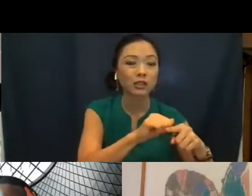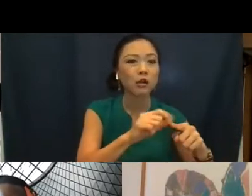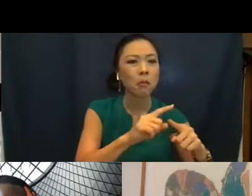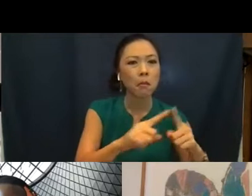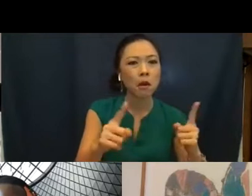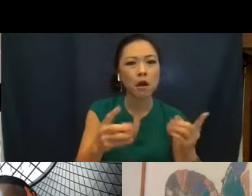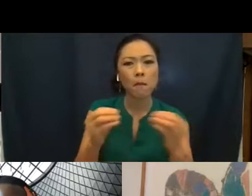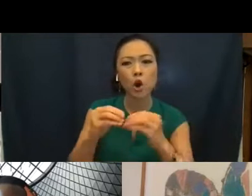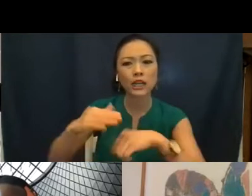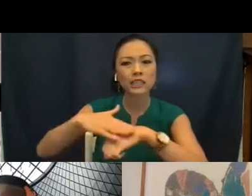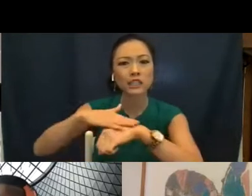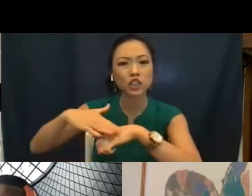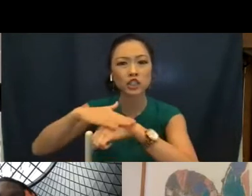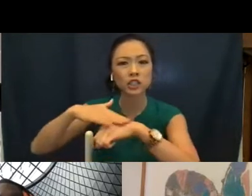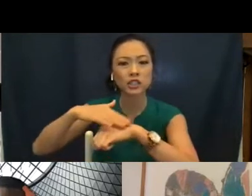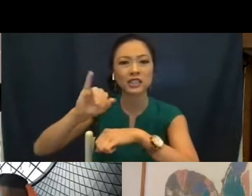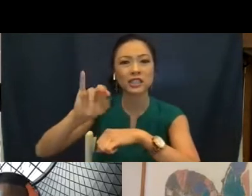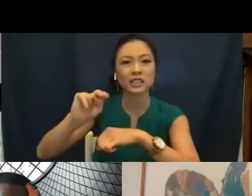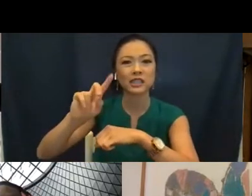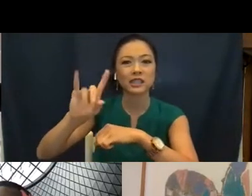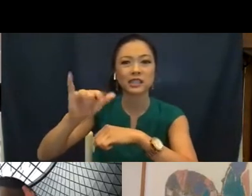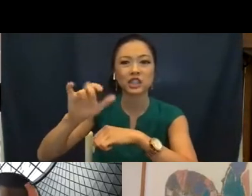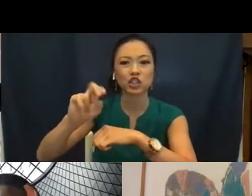between technology and performance is thinking